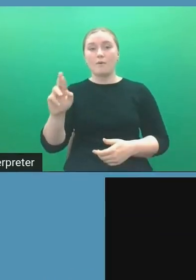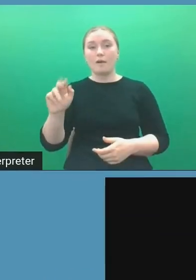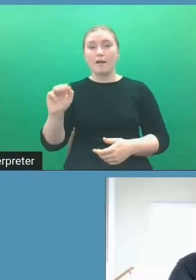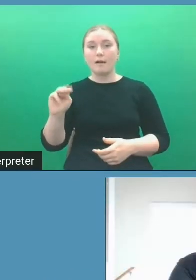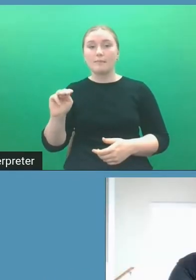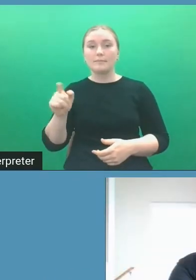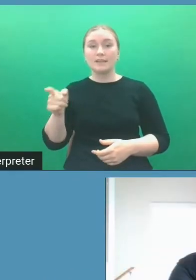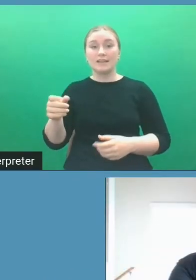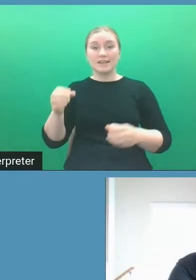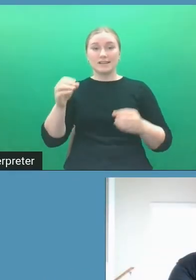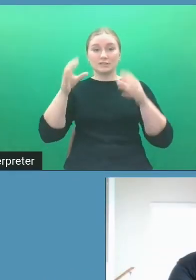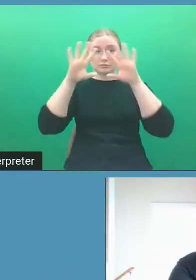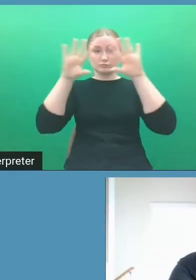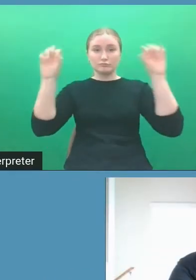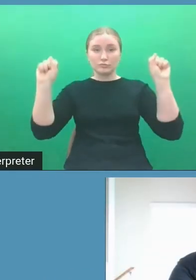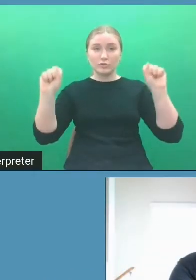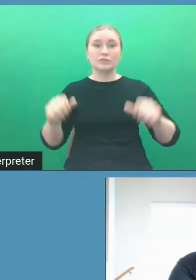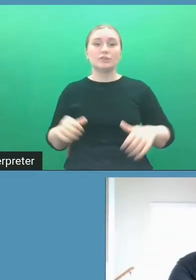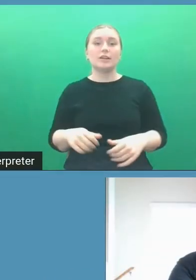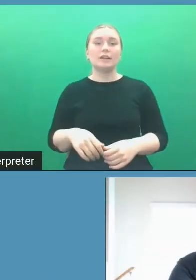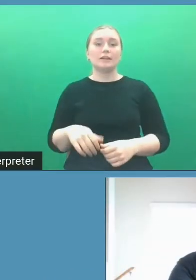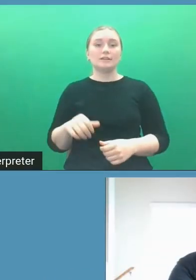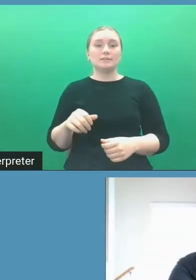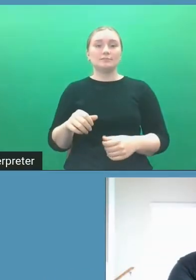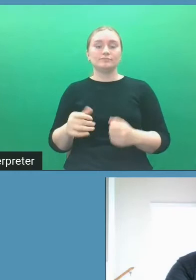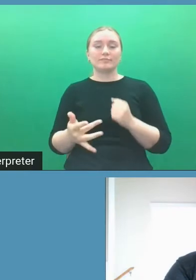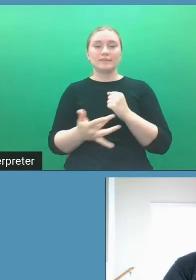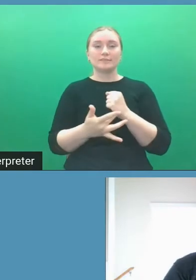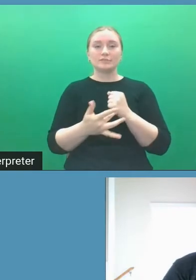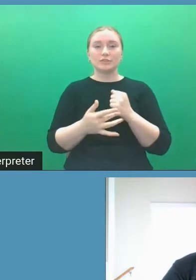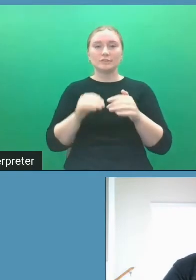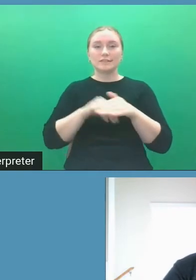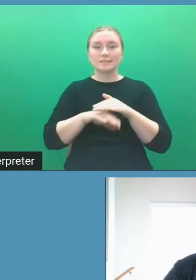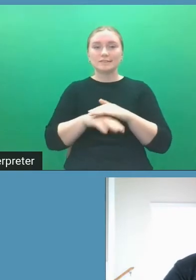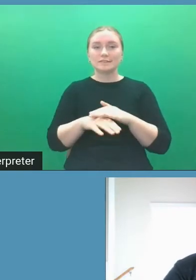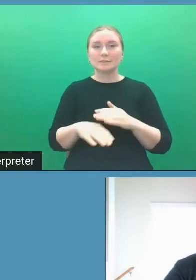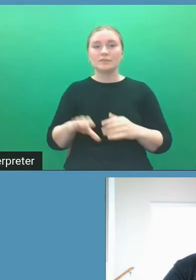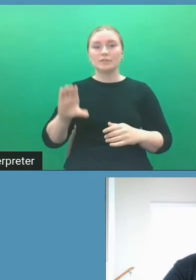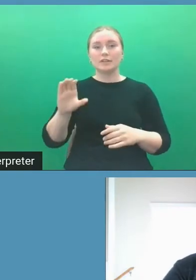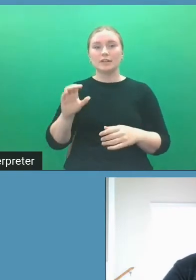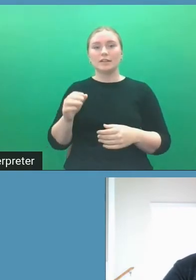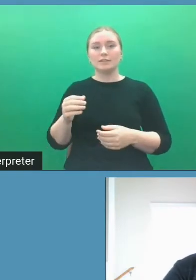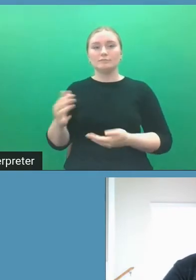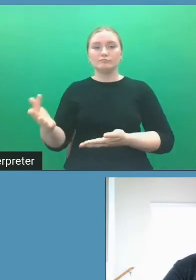which is an inclusive design firm. He is an accessibility consultant, computer scientist,